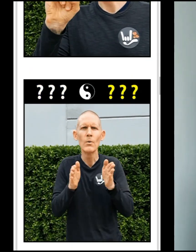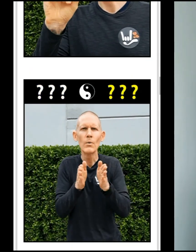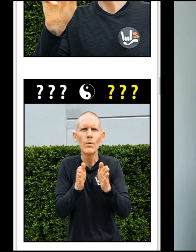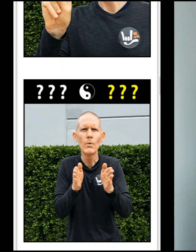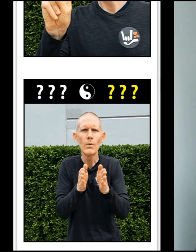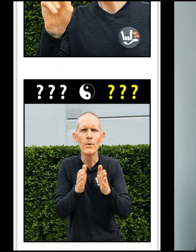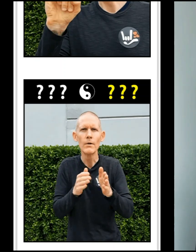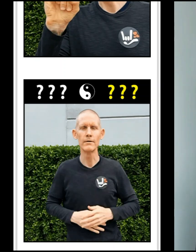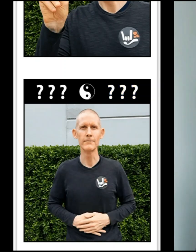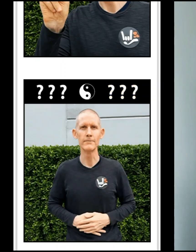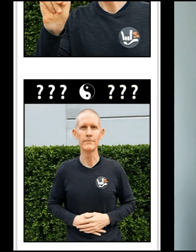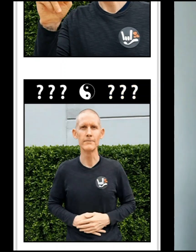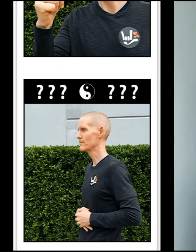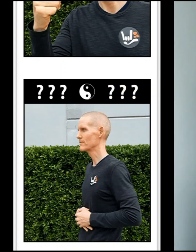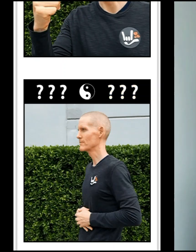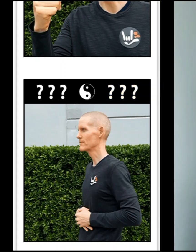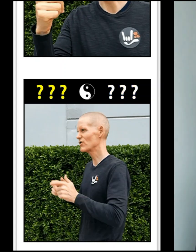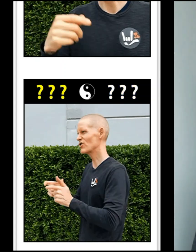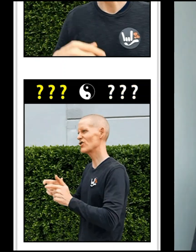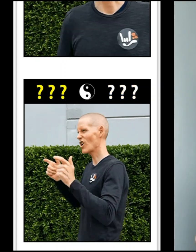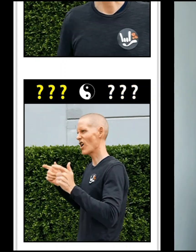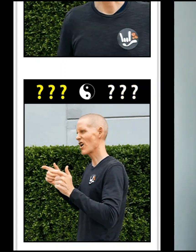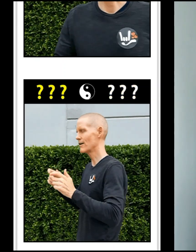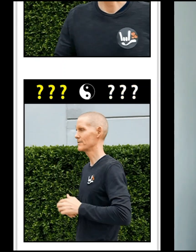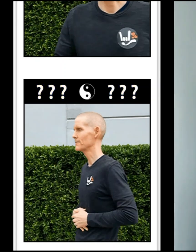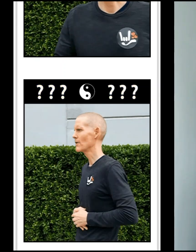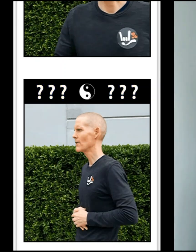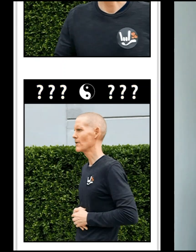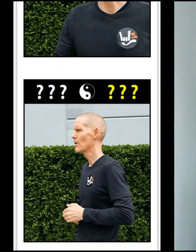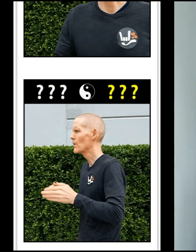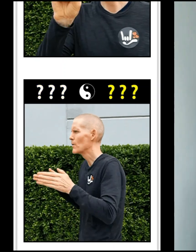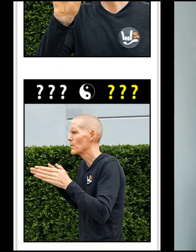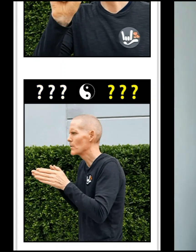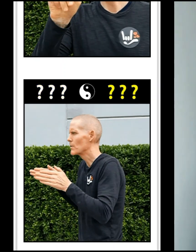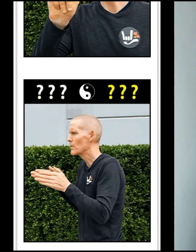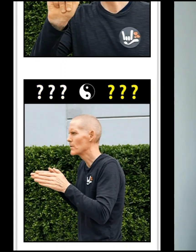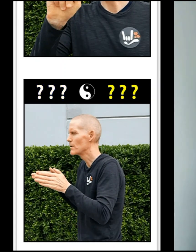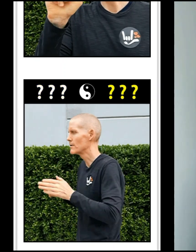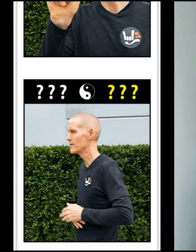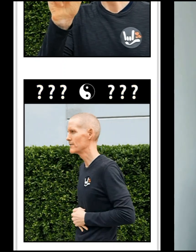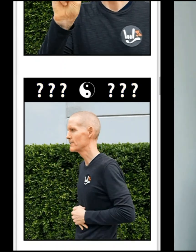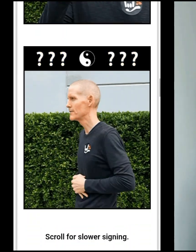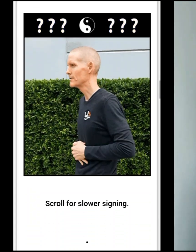maybe you'll even understand some of the signs or all of the signs, who knows so, this is regular speed